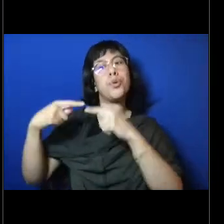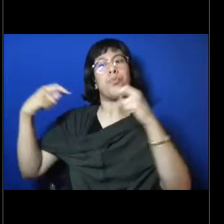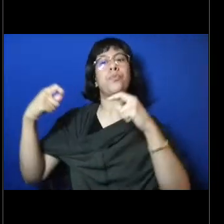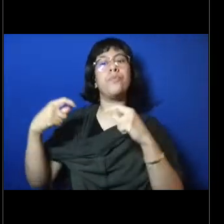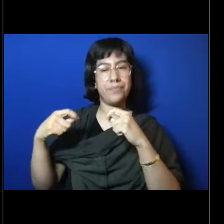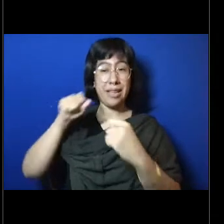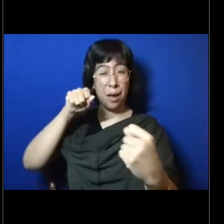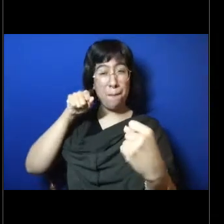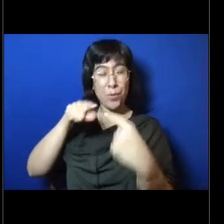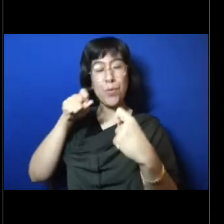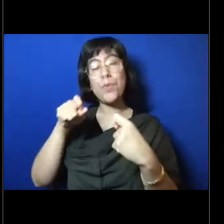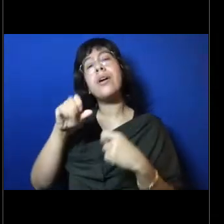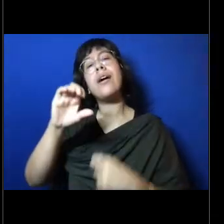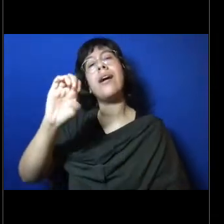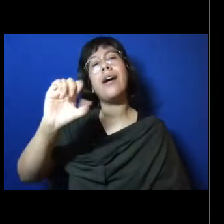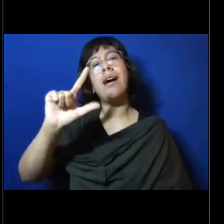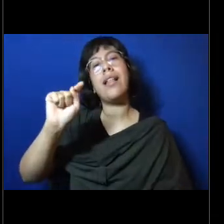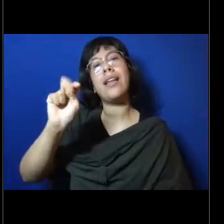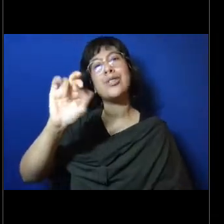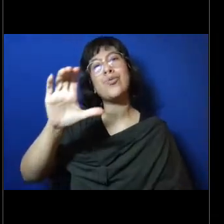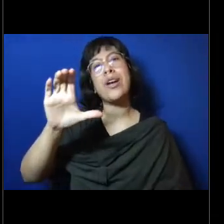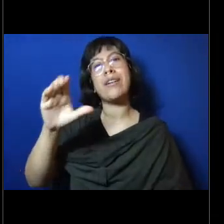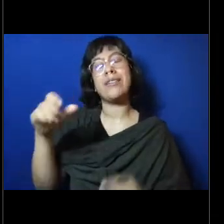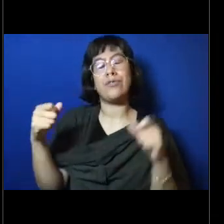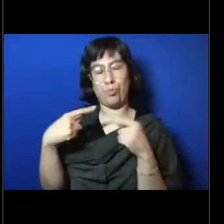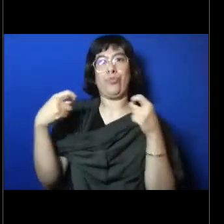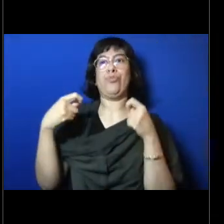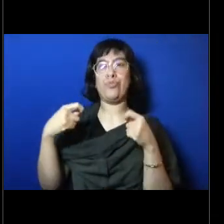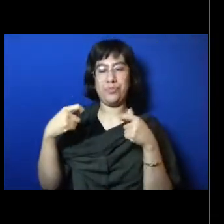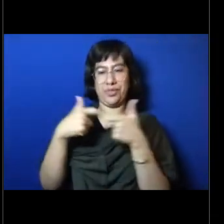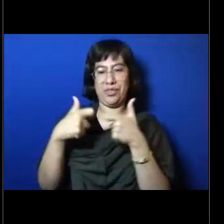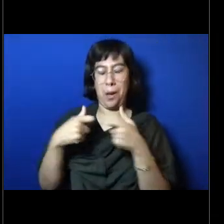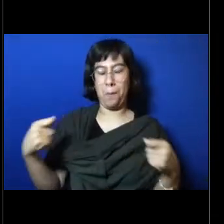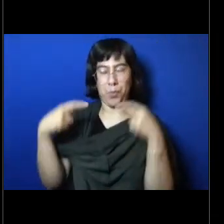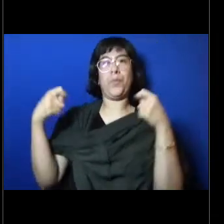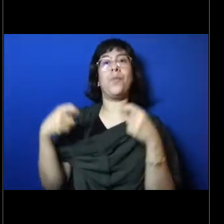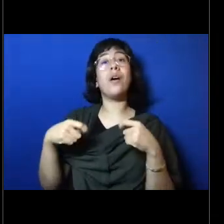And this is how they catch their prey. They sneak up on them, they give them a little electric shock that stuns them